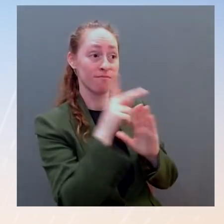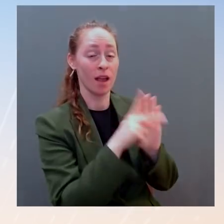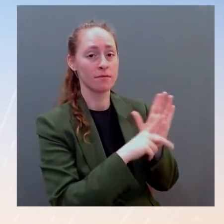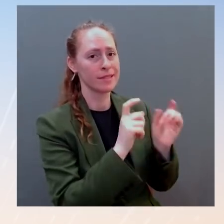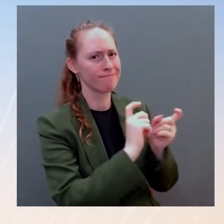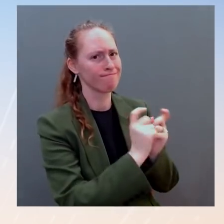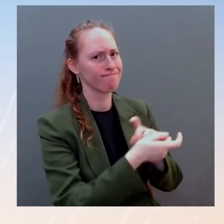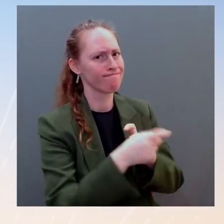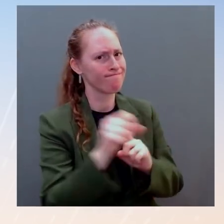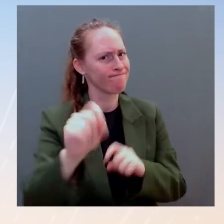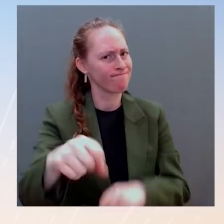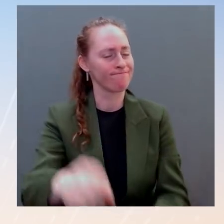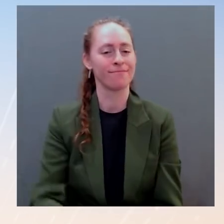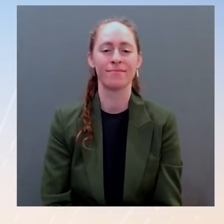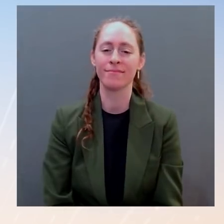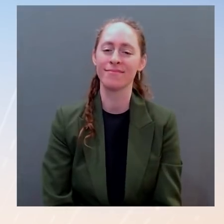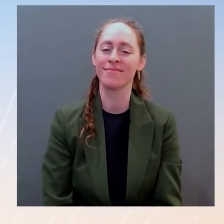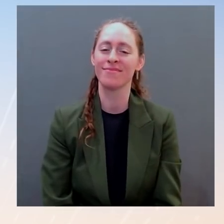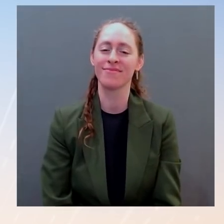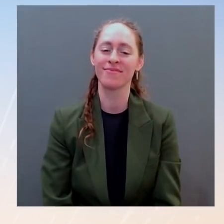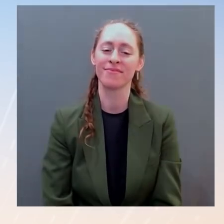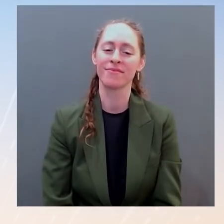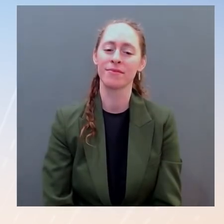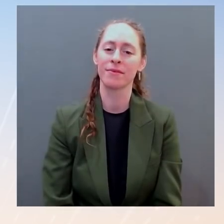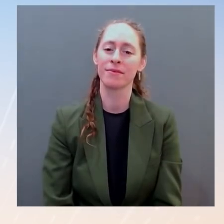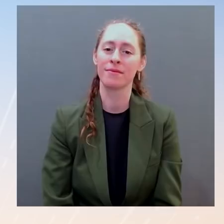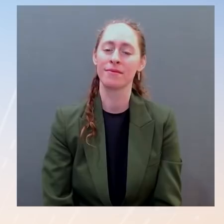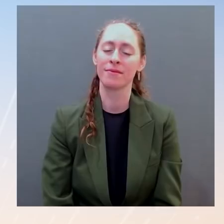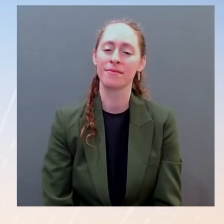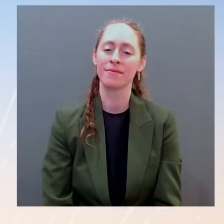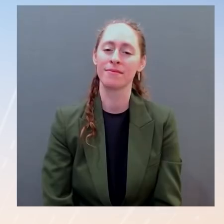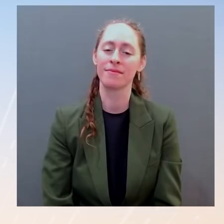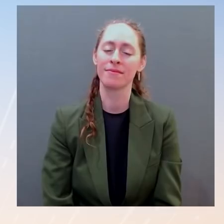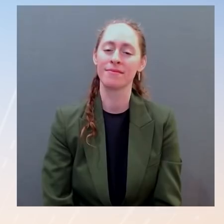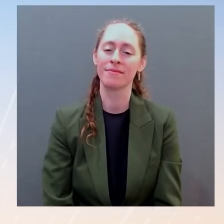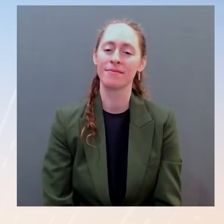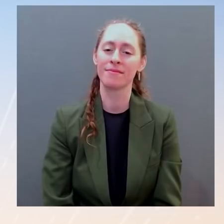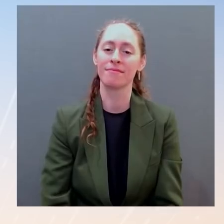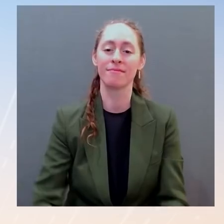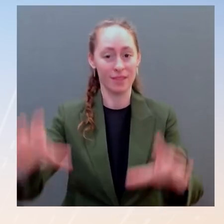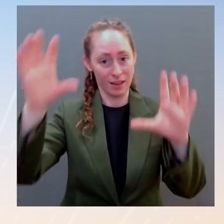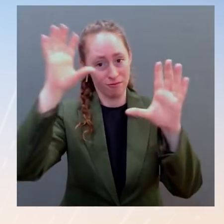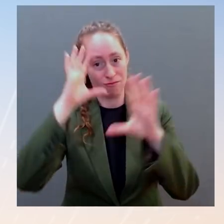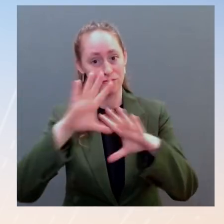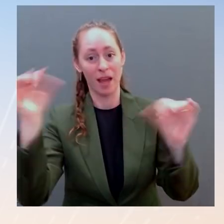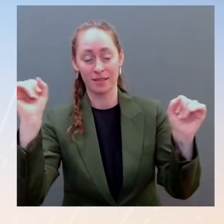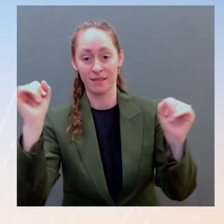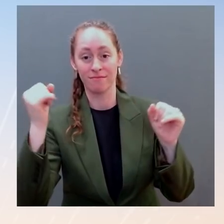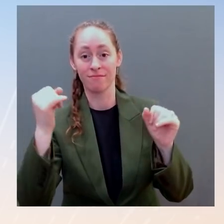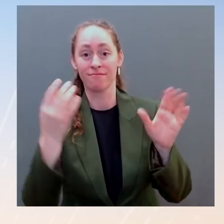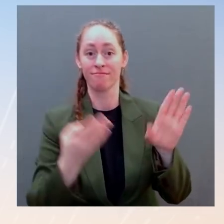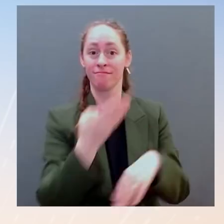introduced the bill in the first week in office, but there's not much more than that more. Is this an opportunity for the administration to try to move something forward this year?